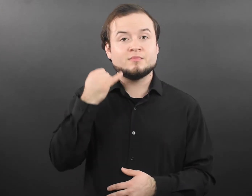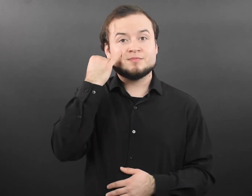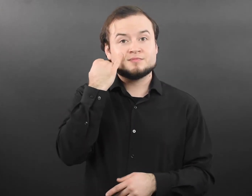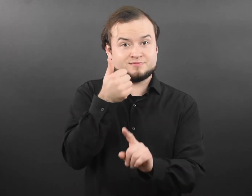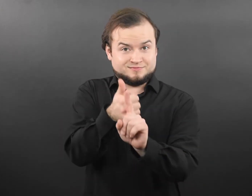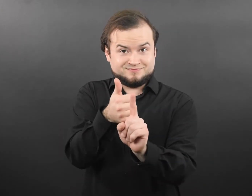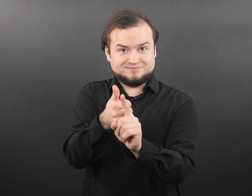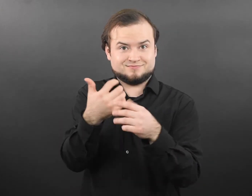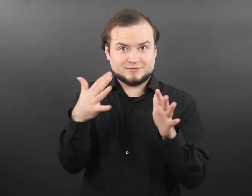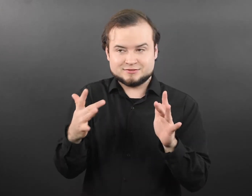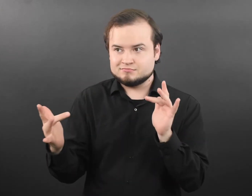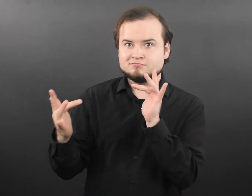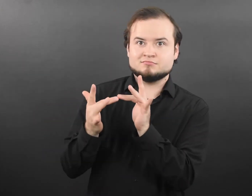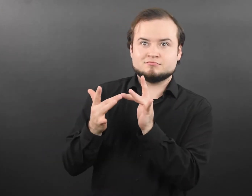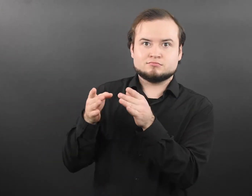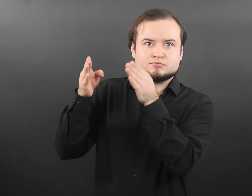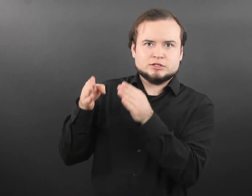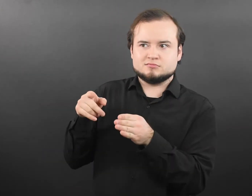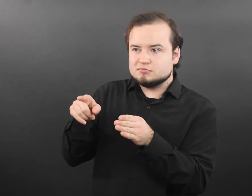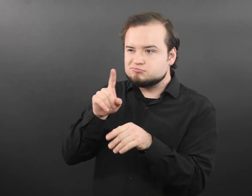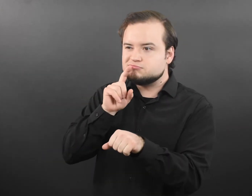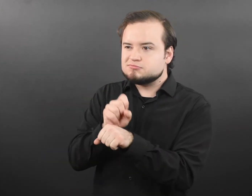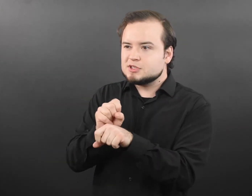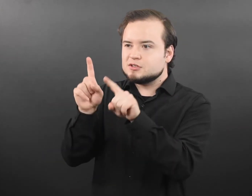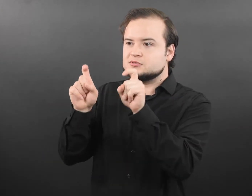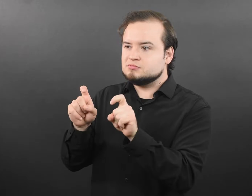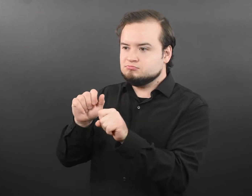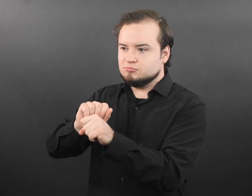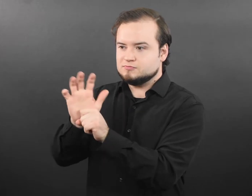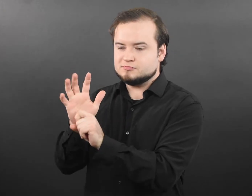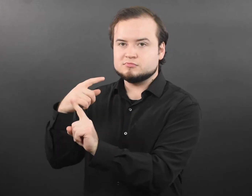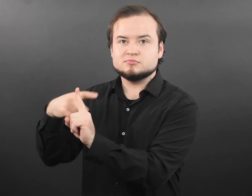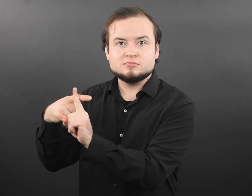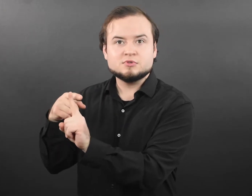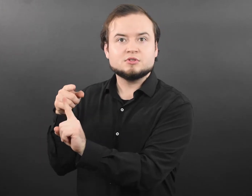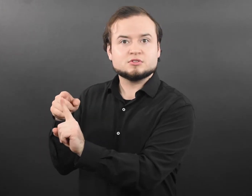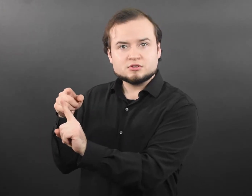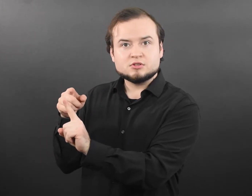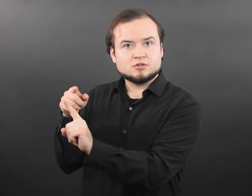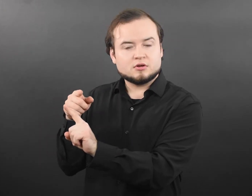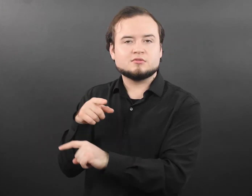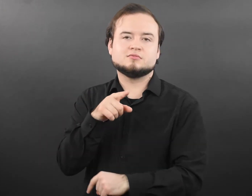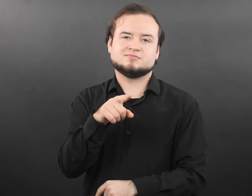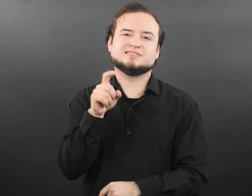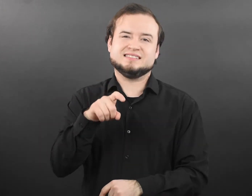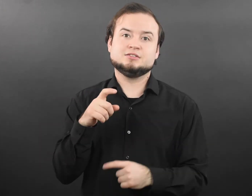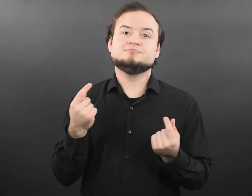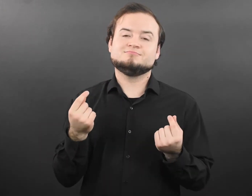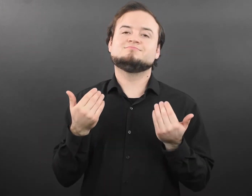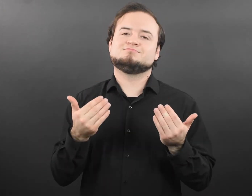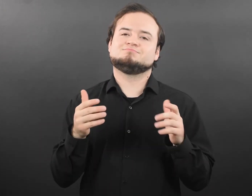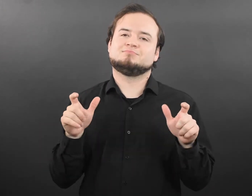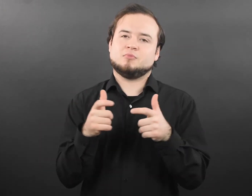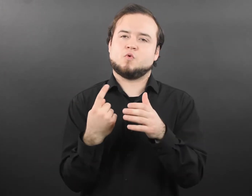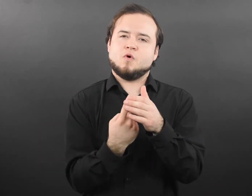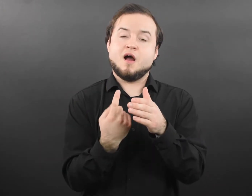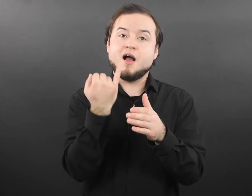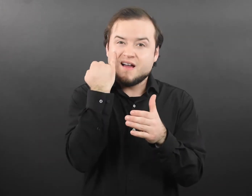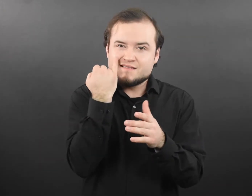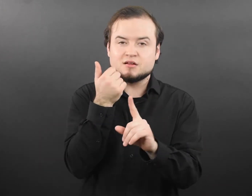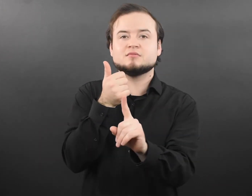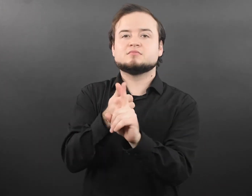with COVID-19, you need to quarantine if: You are not vaccinated.